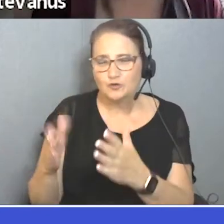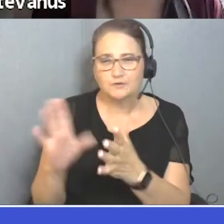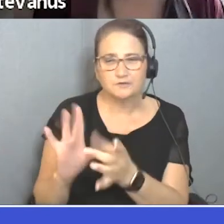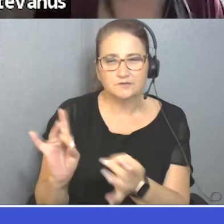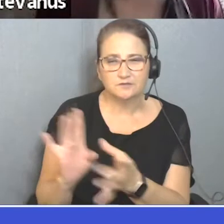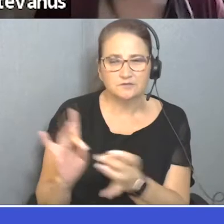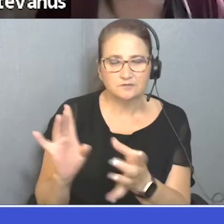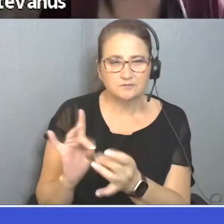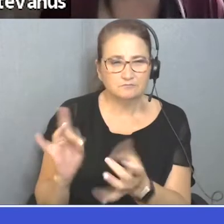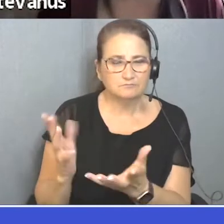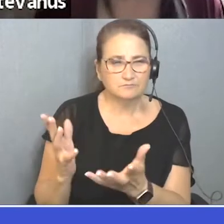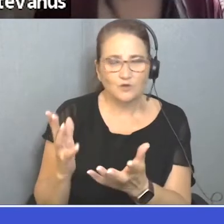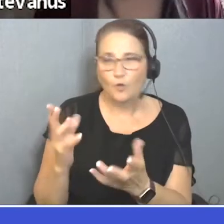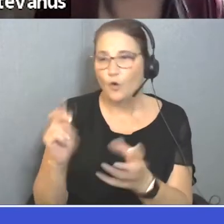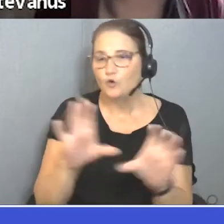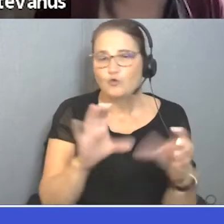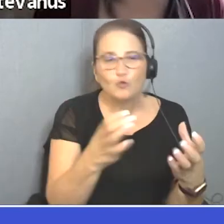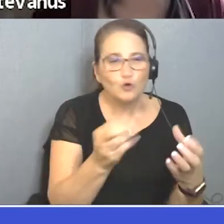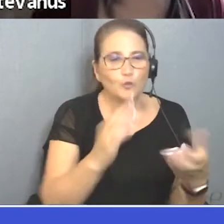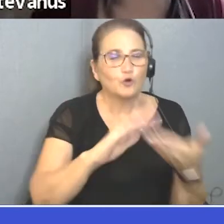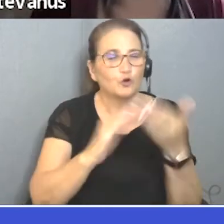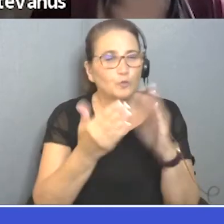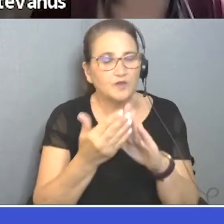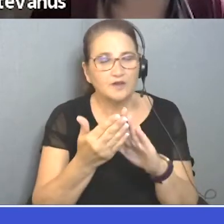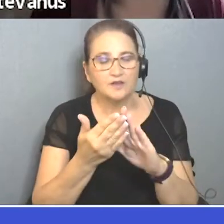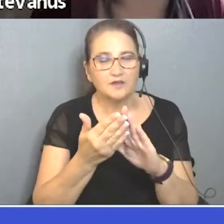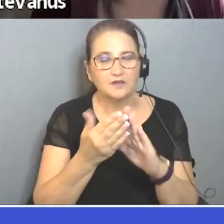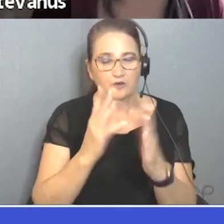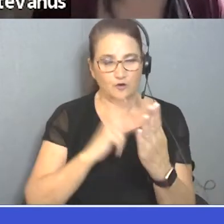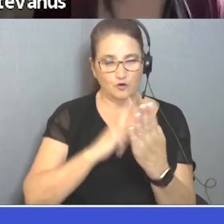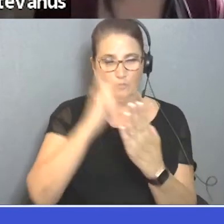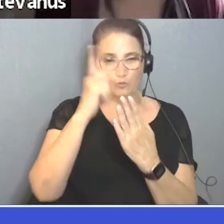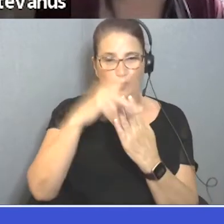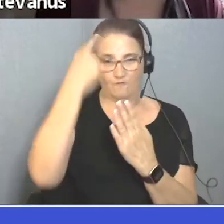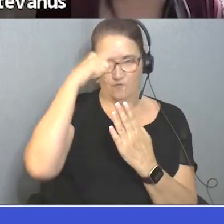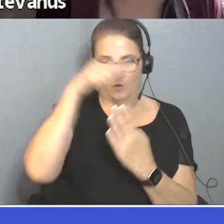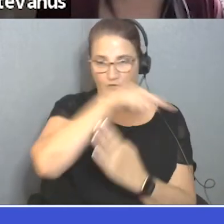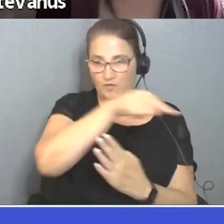group, people, community, your project aims to serve?